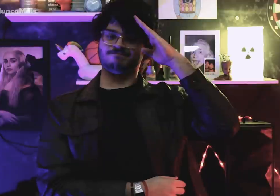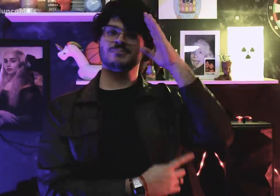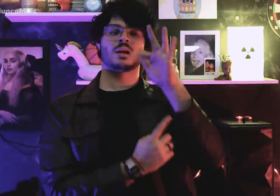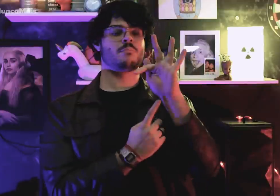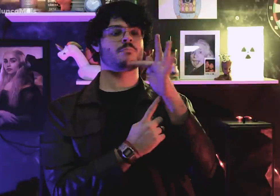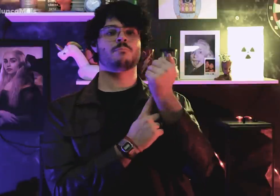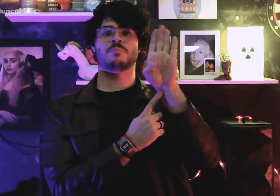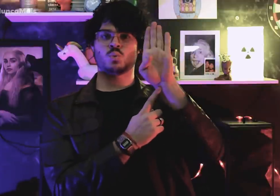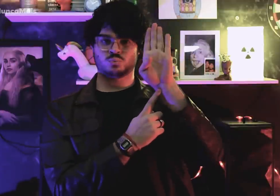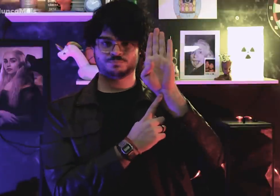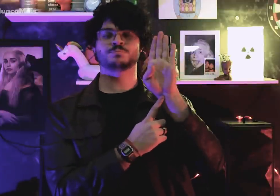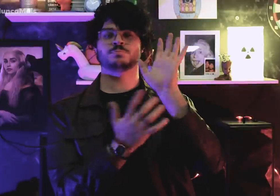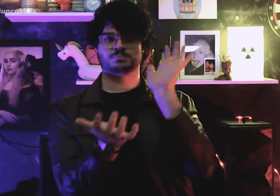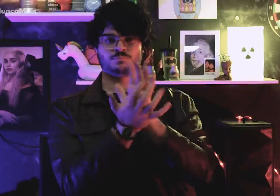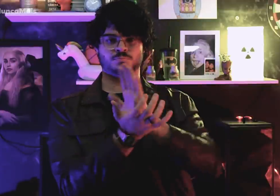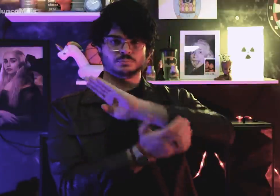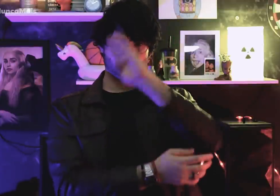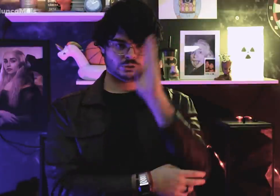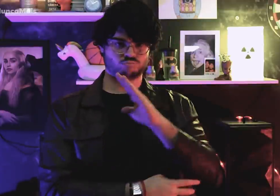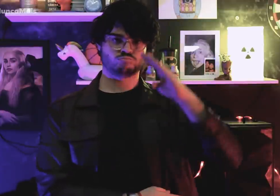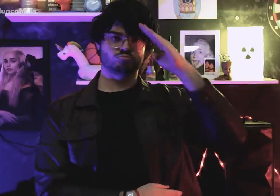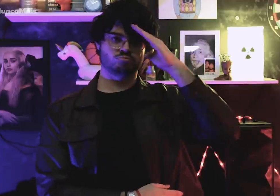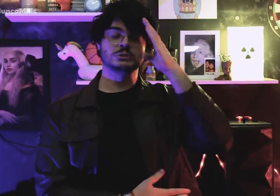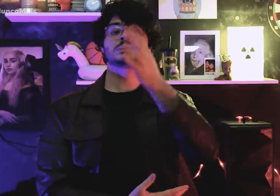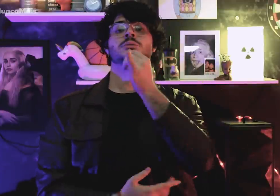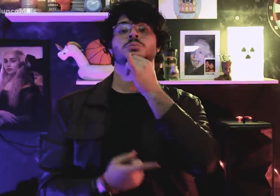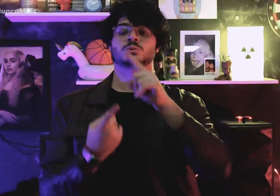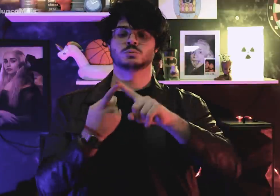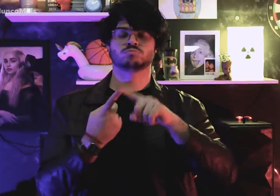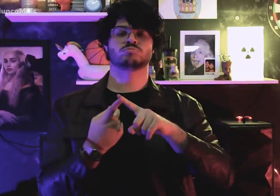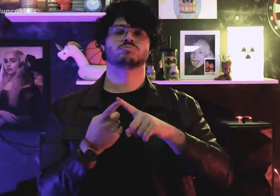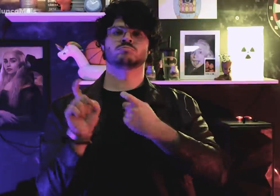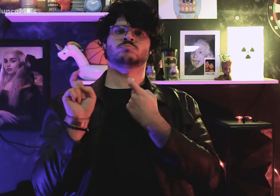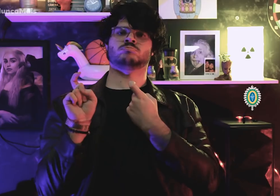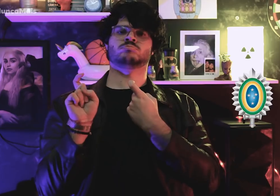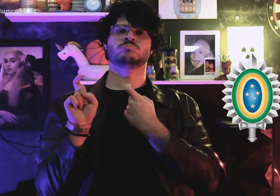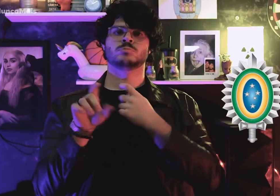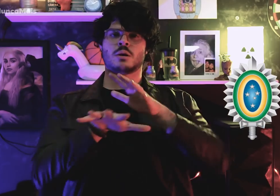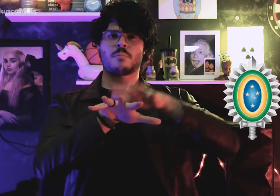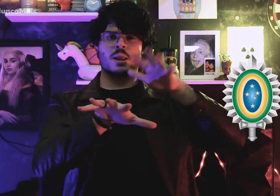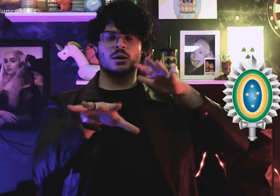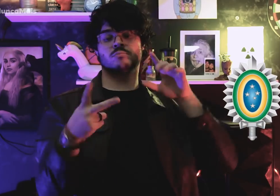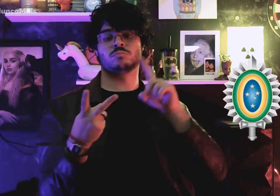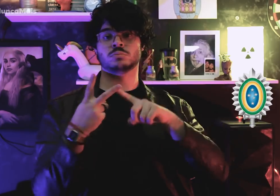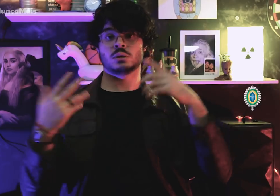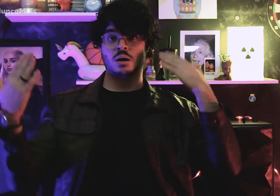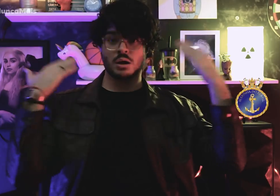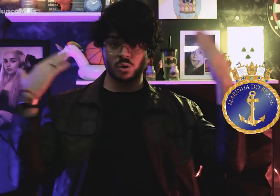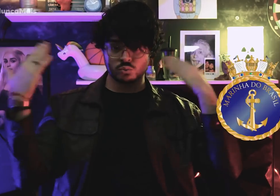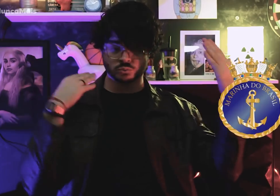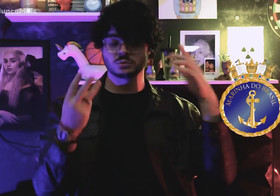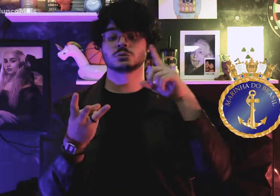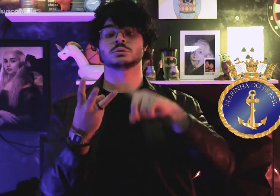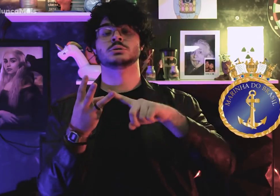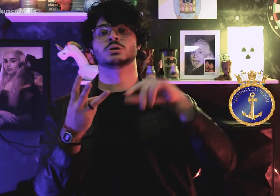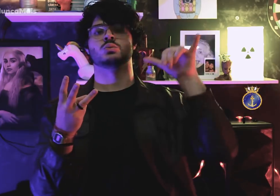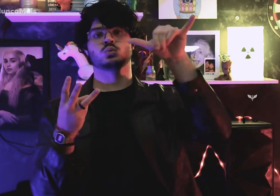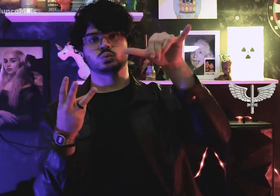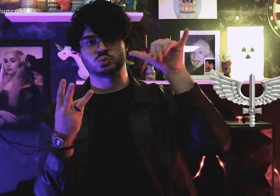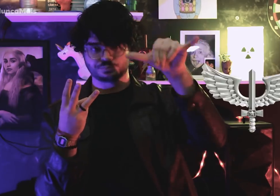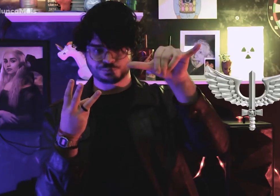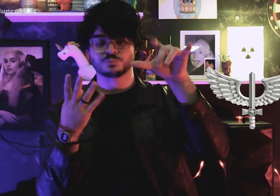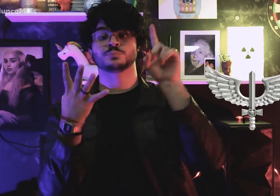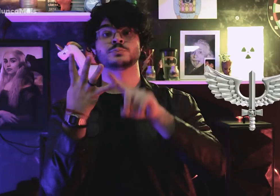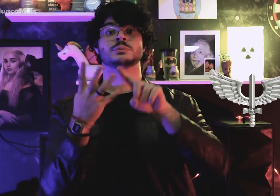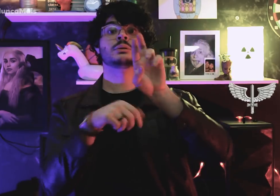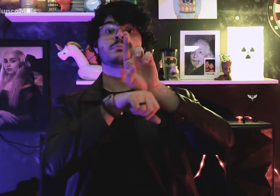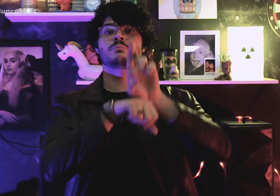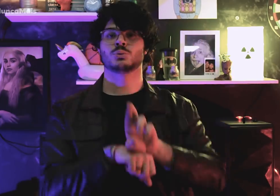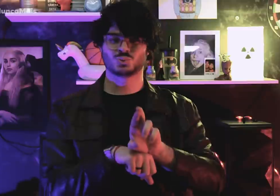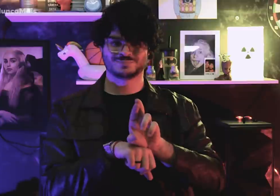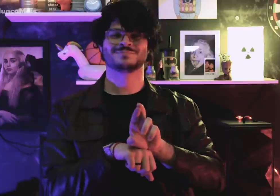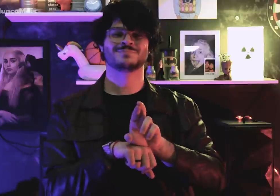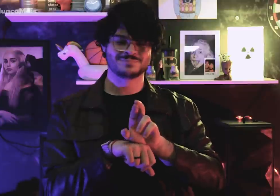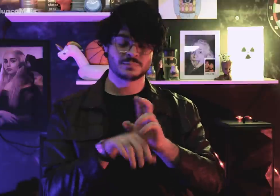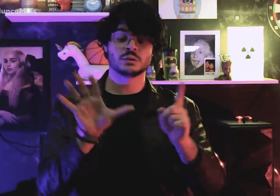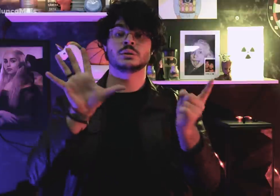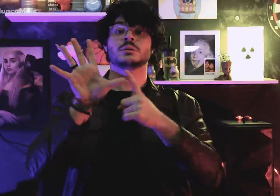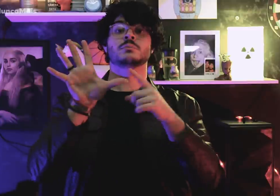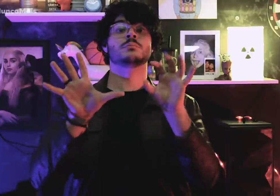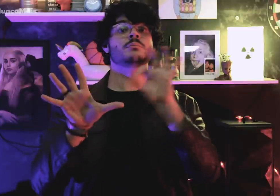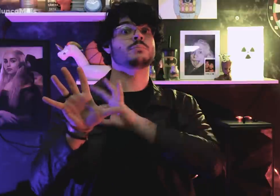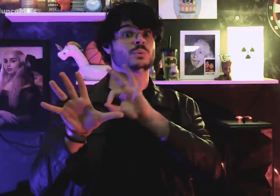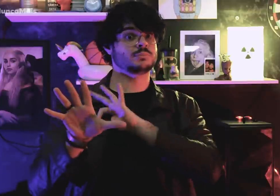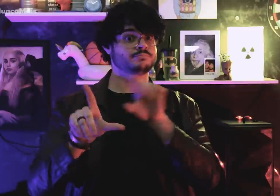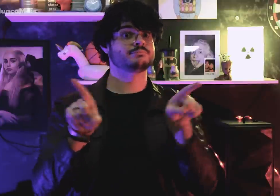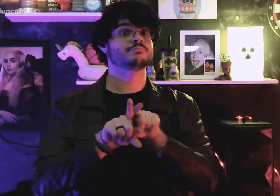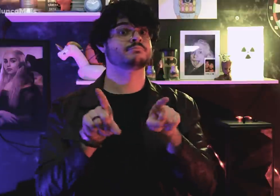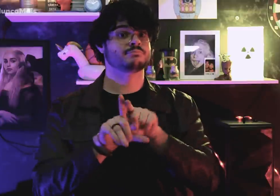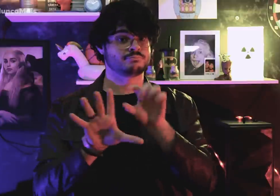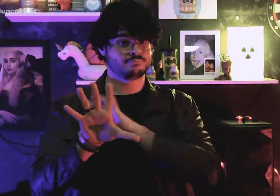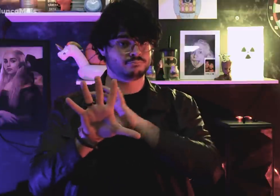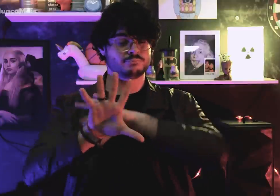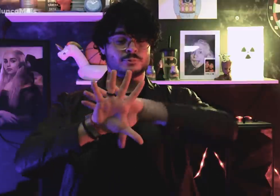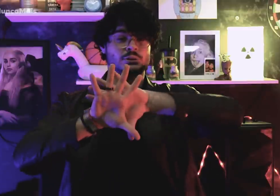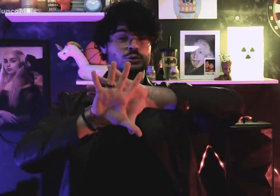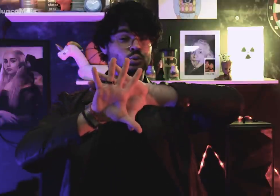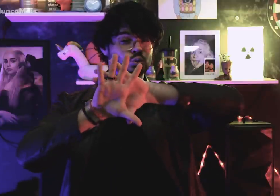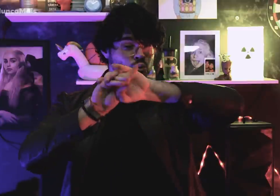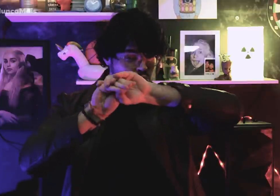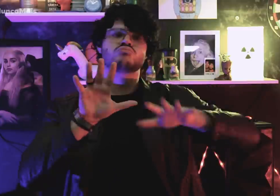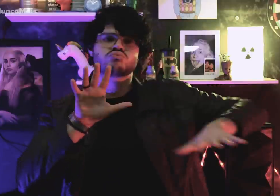The Brazilian Armed Forces (FABs), such as the Army, Navy, Air Force, Military Reserve and Police,